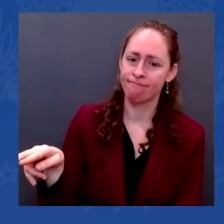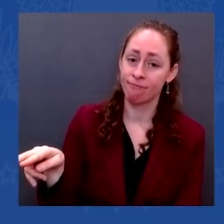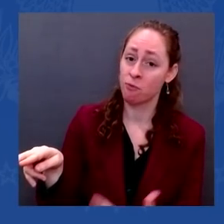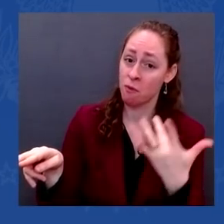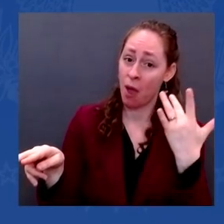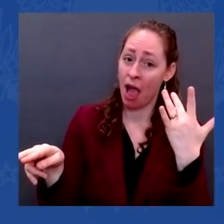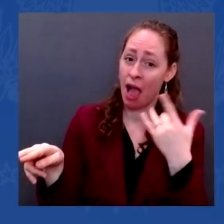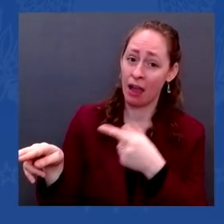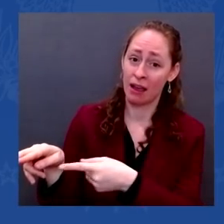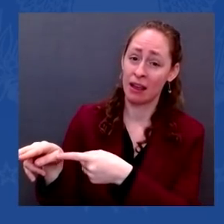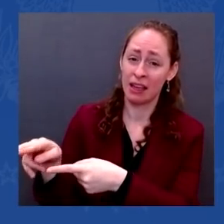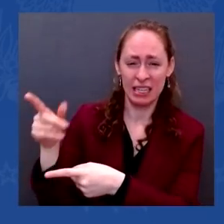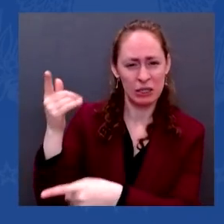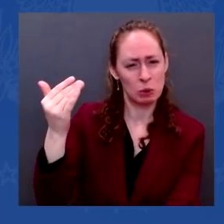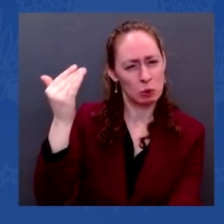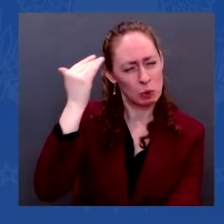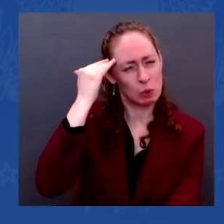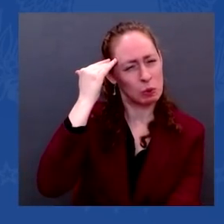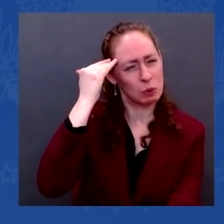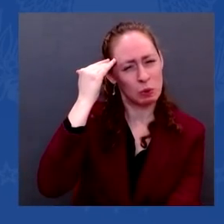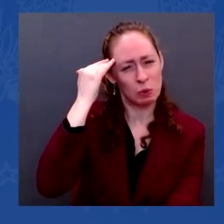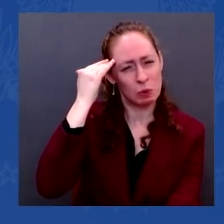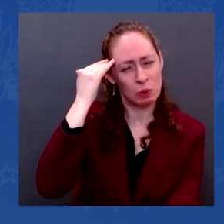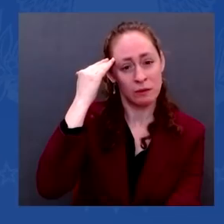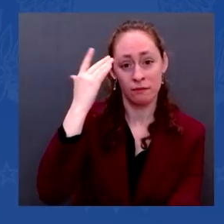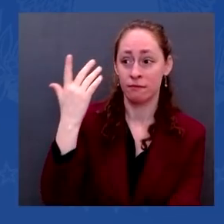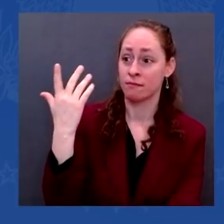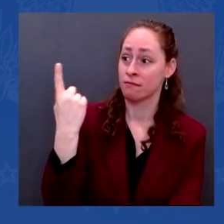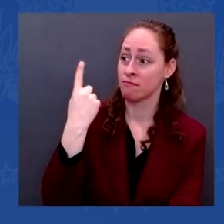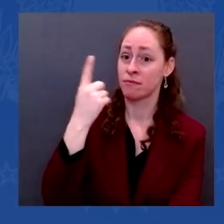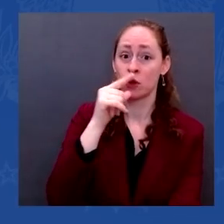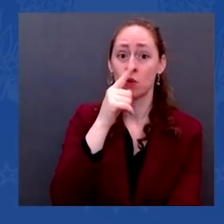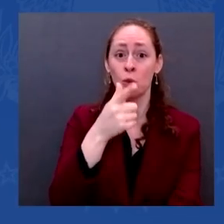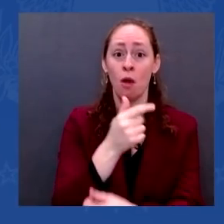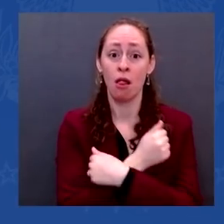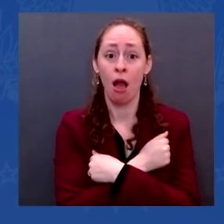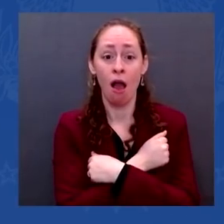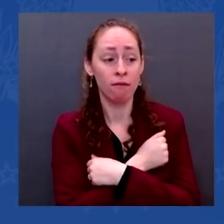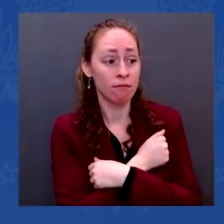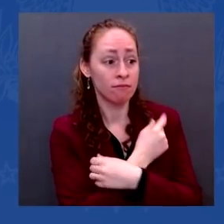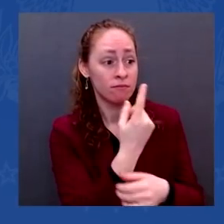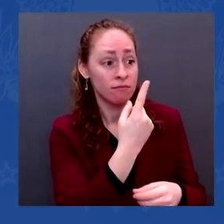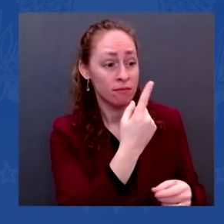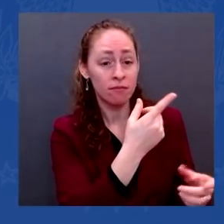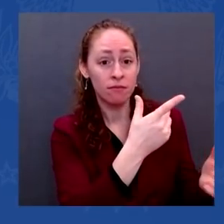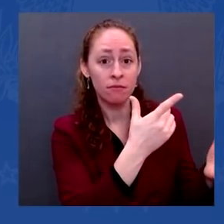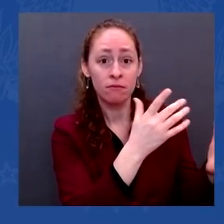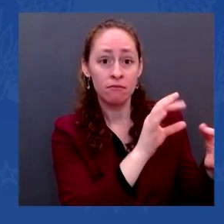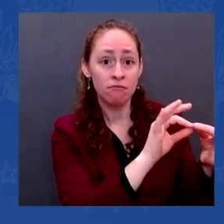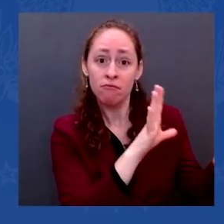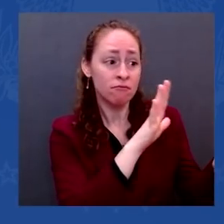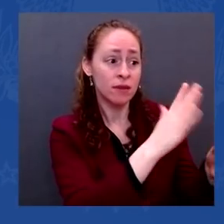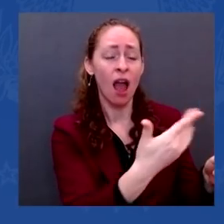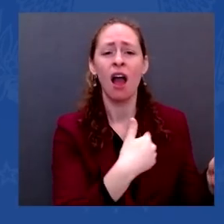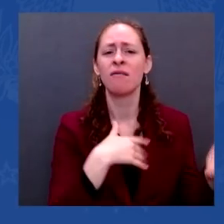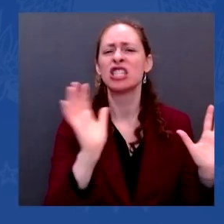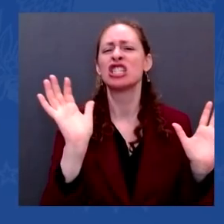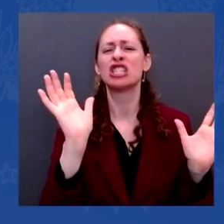no longer do what you've done your whole life that you've -- He said, "Dad -- Dad, promise me."